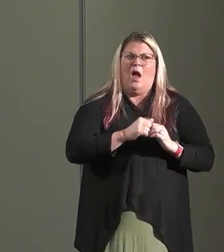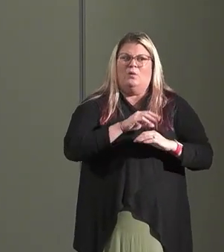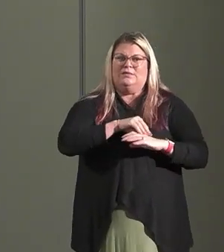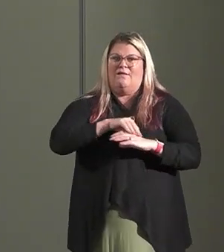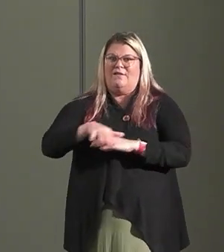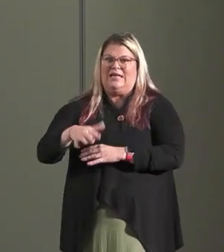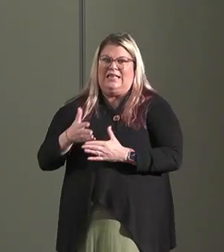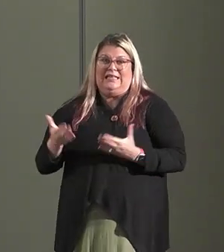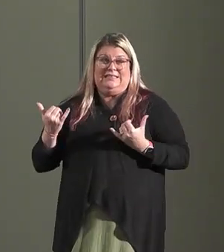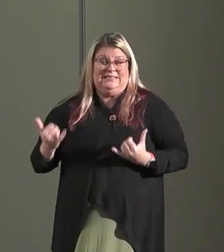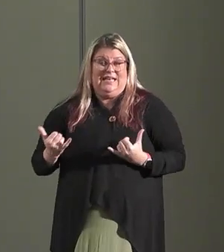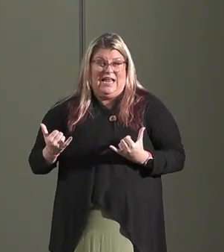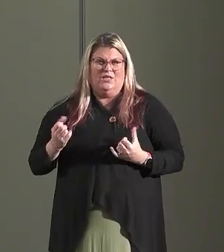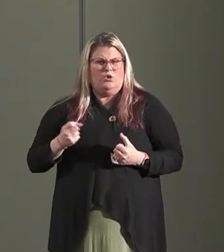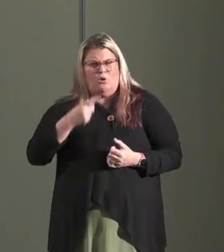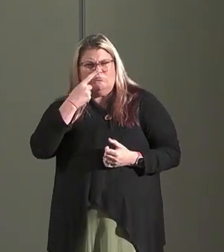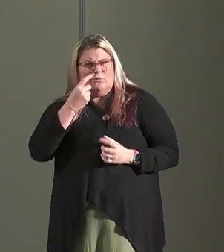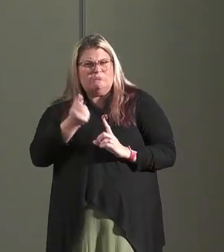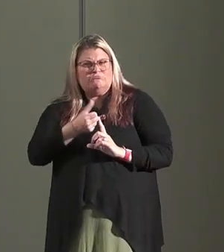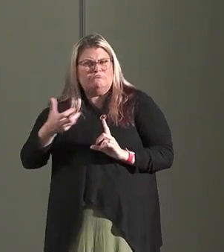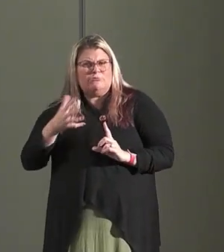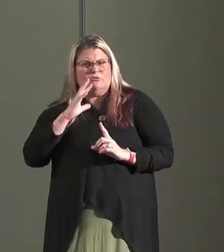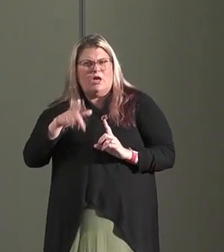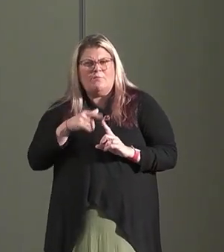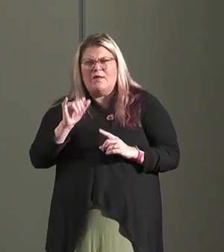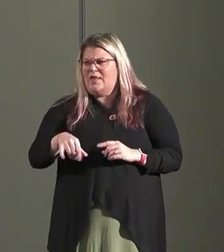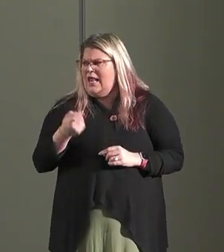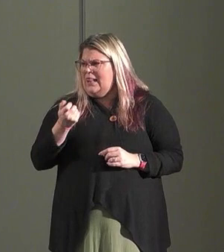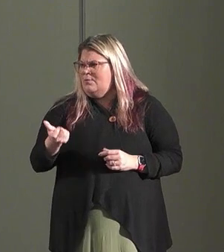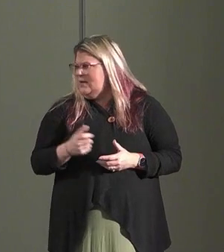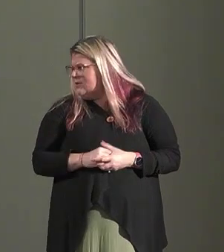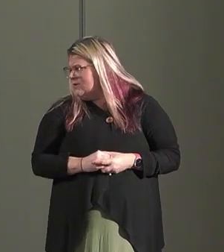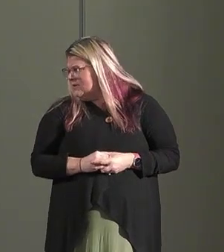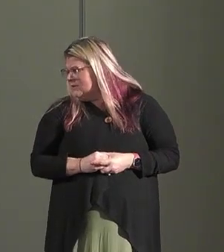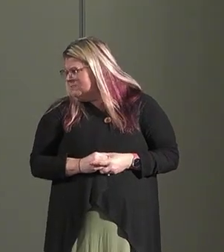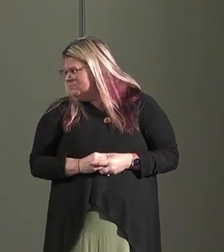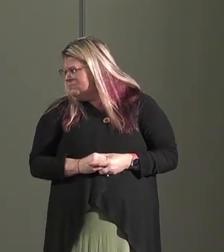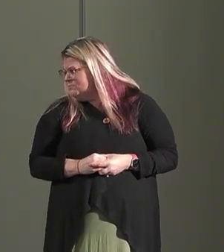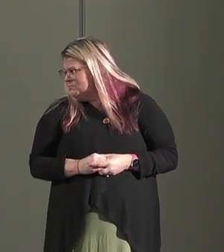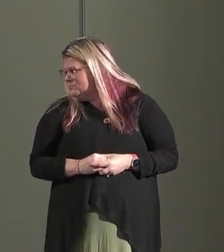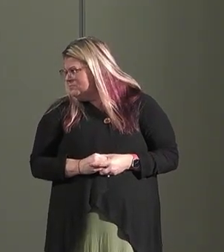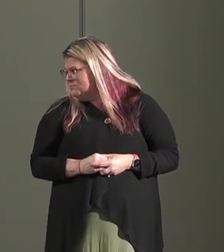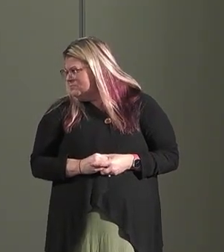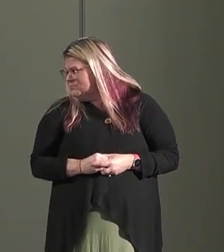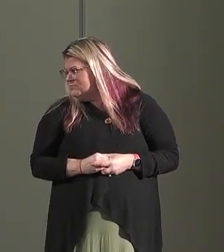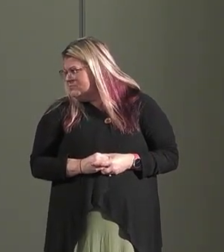today. Can you talk about that today. Jared >> JARED: I could share a little bit and some